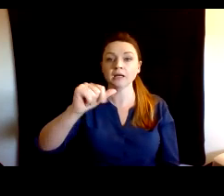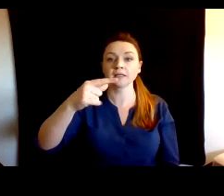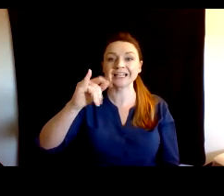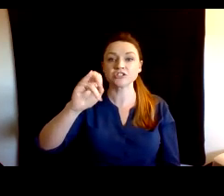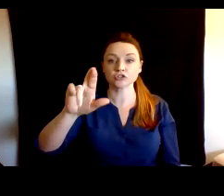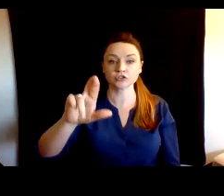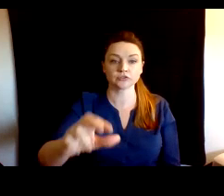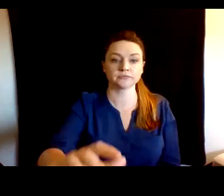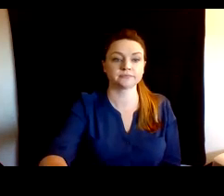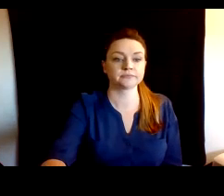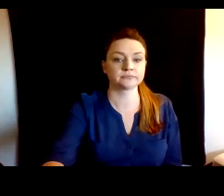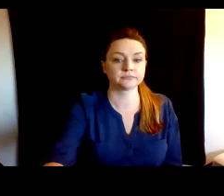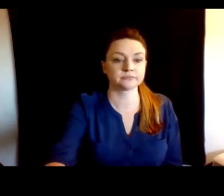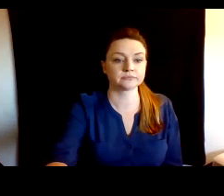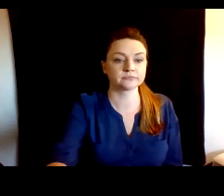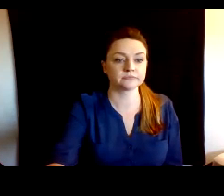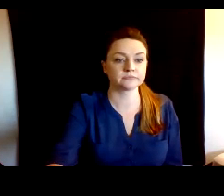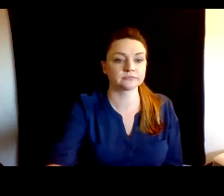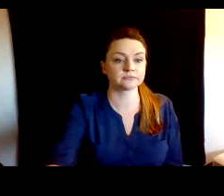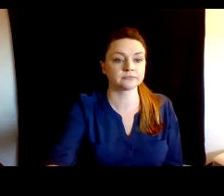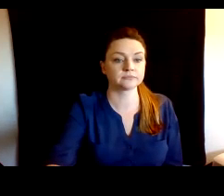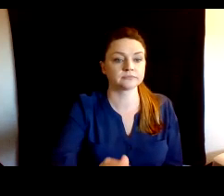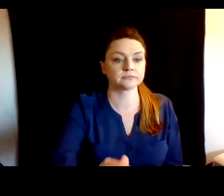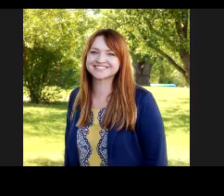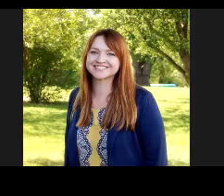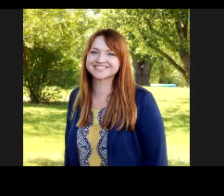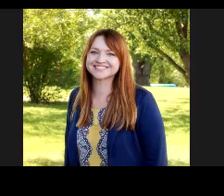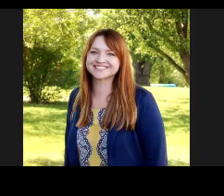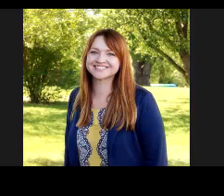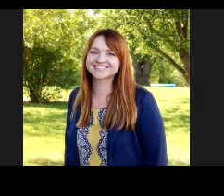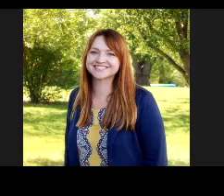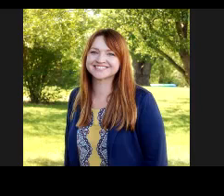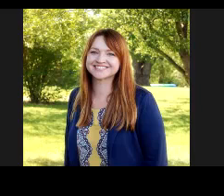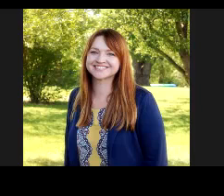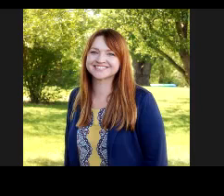So we wanna just acknowledge really quickly that the way we have shaped our economic, political,